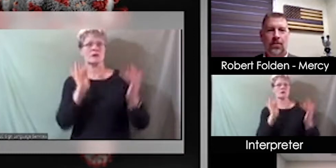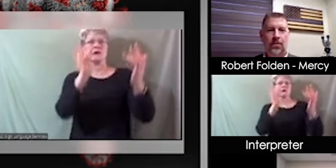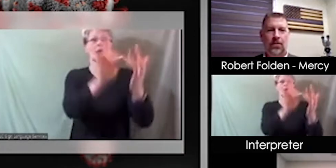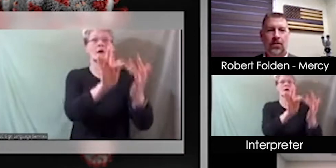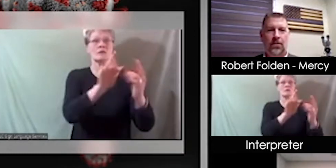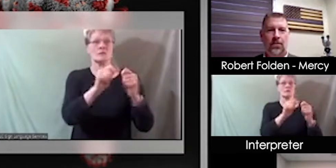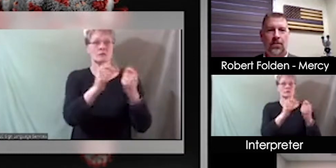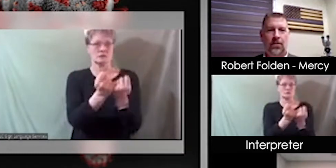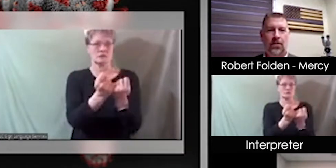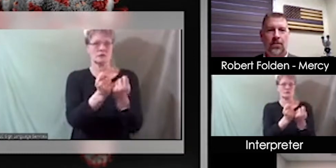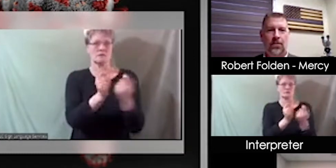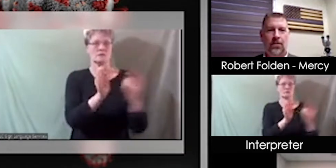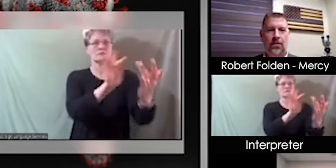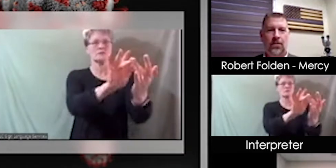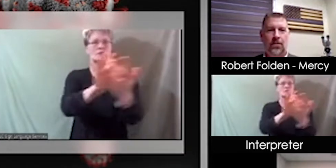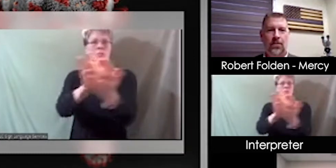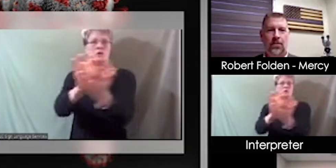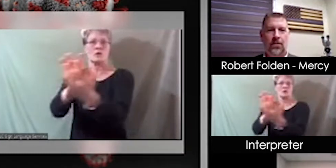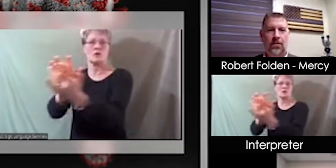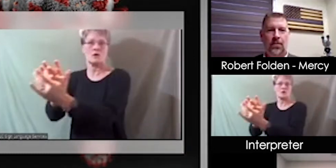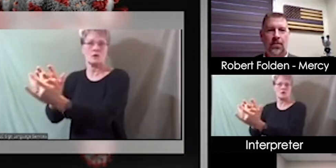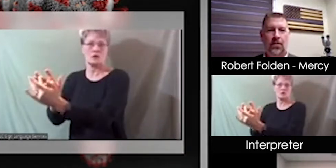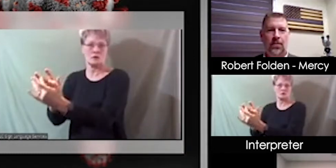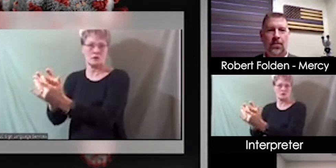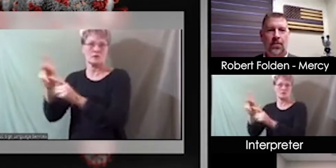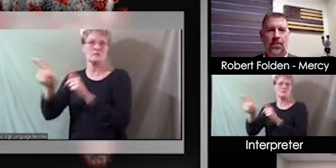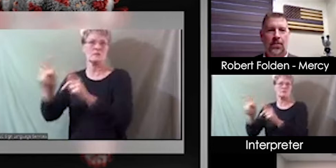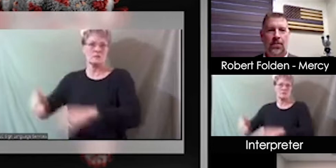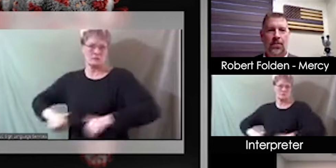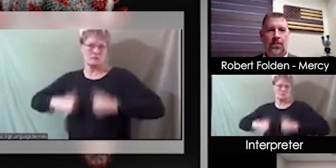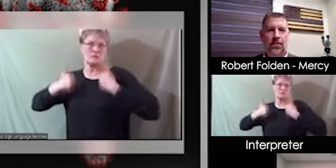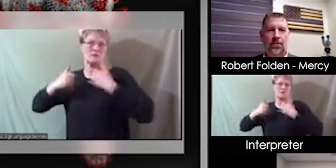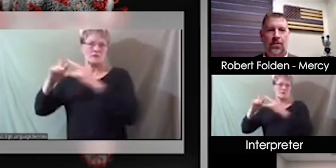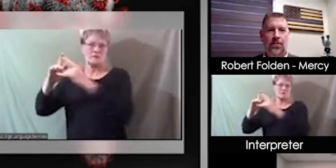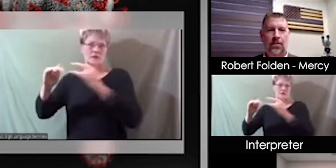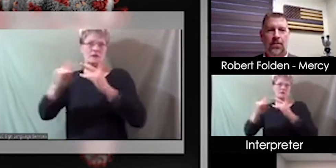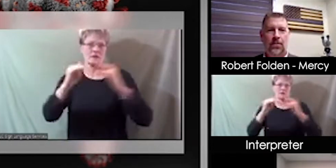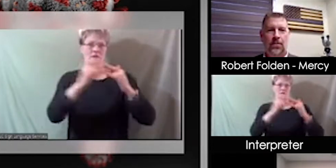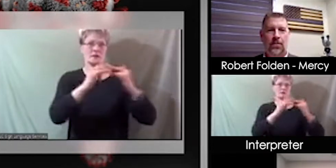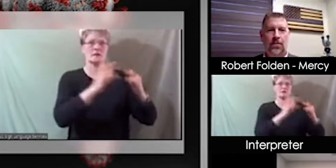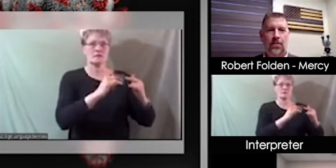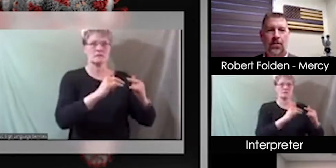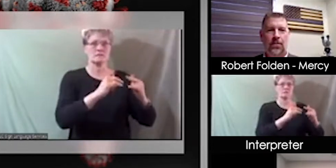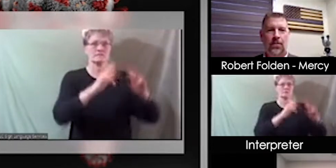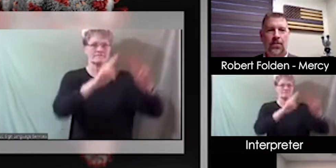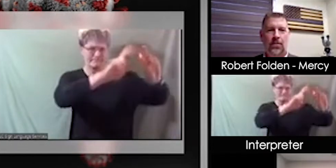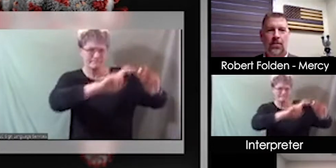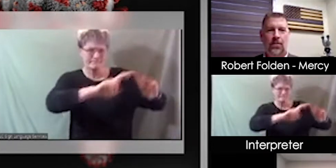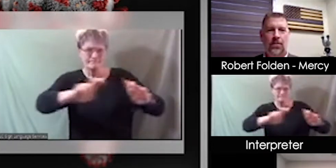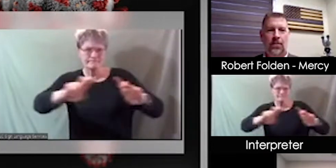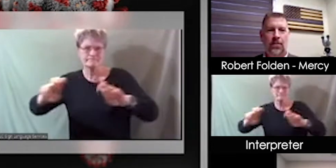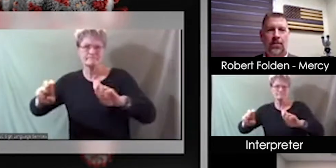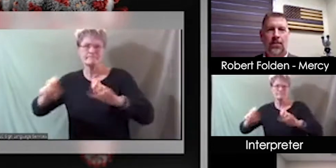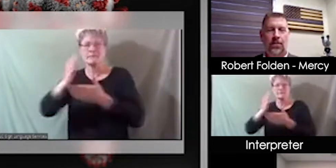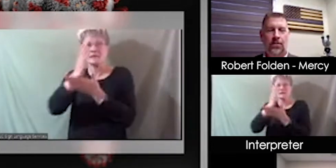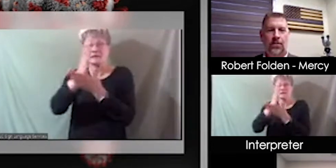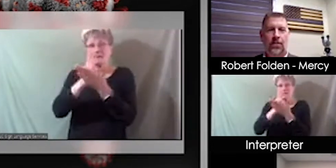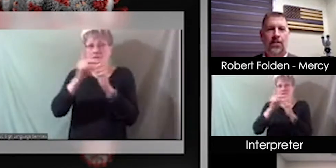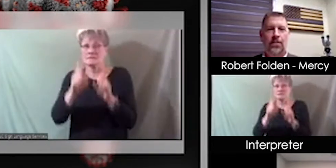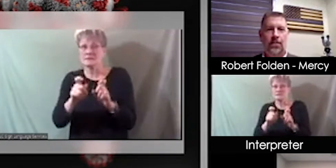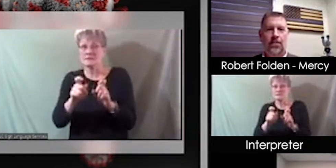some preliminary assessments and, if necessary, do some testing, but testing as we all know